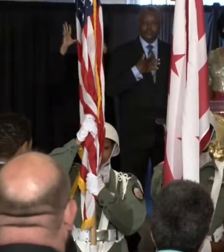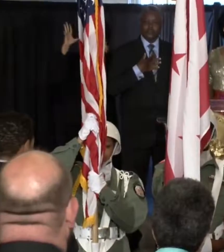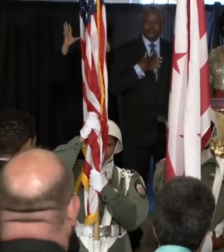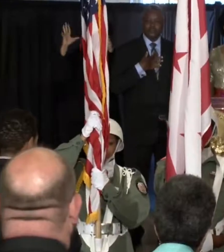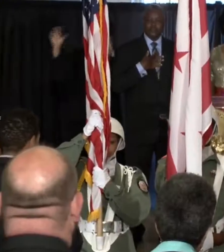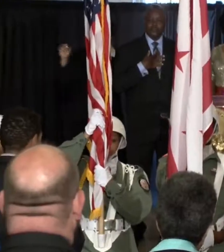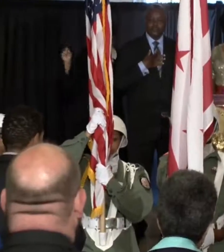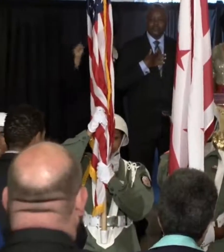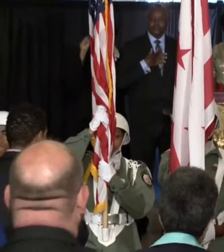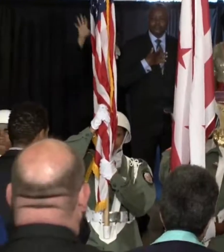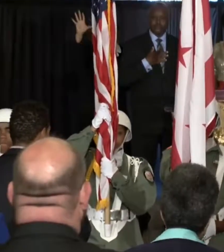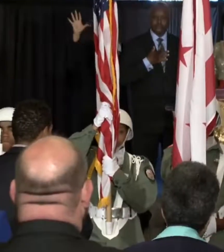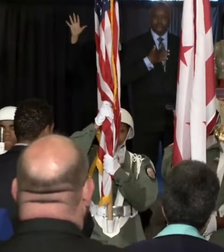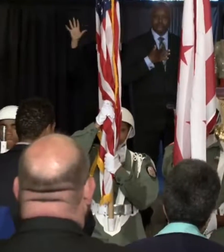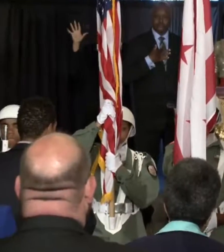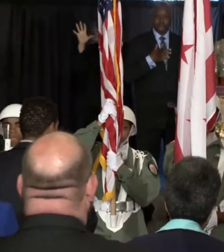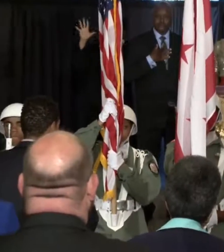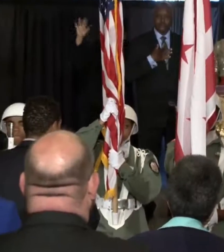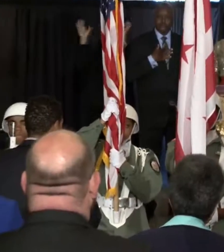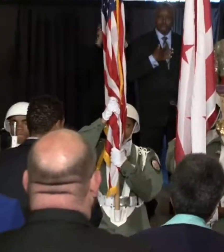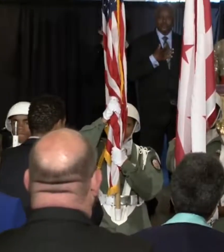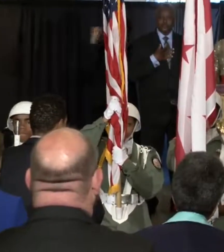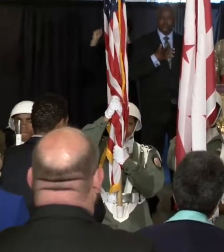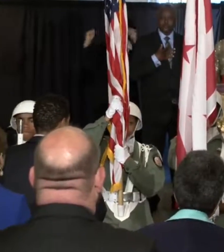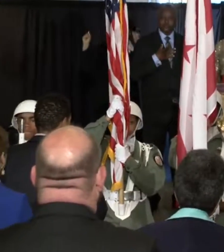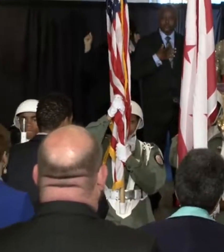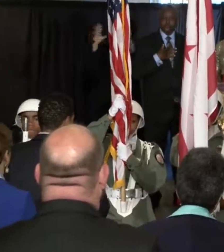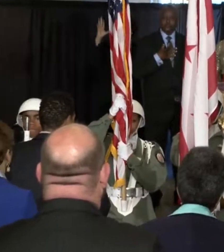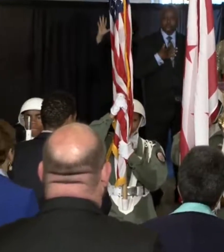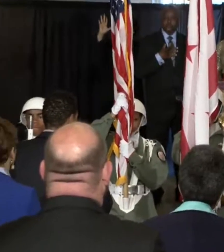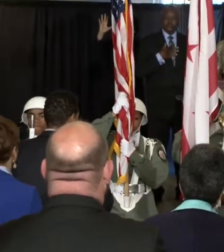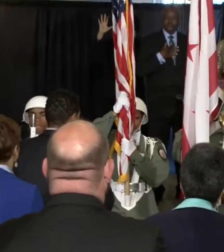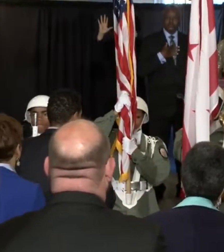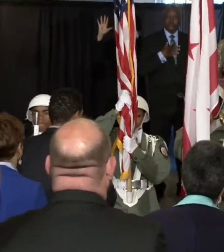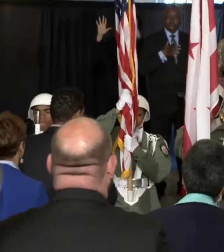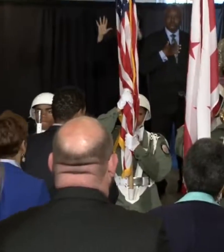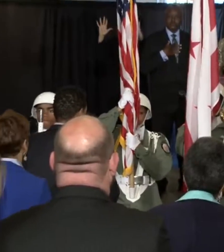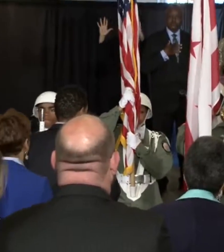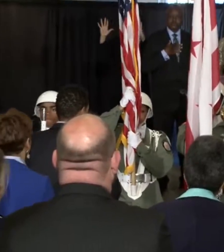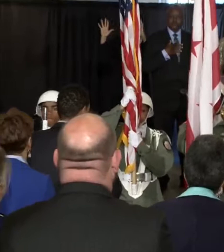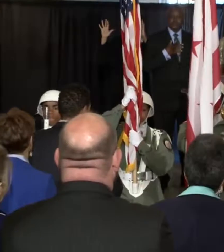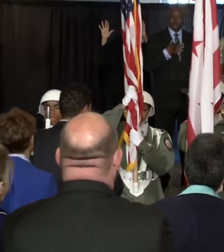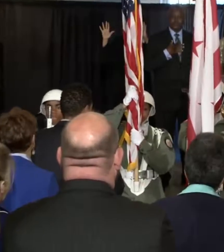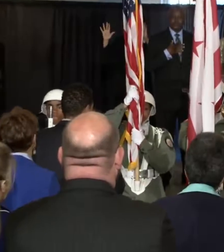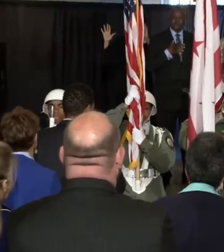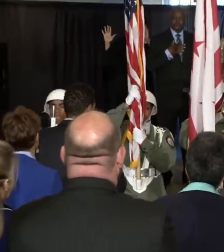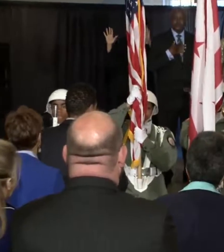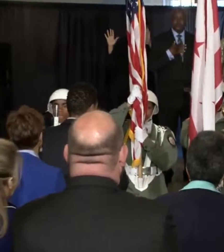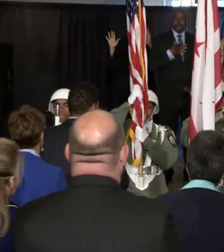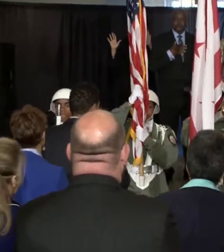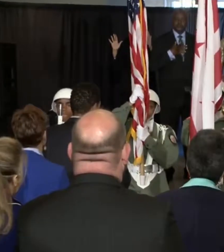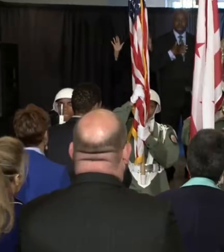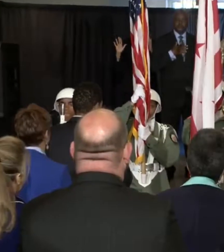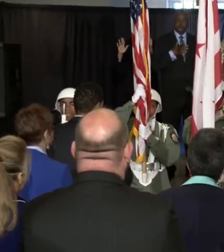BOMBS BURSTING IN AIR GAVE